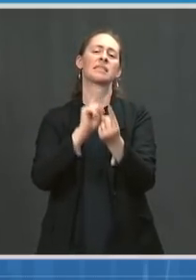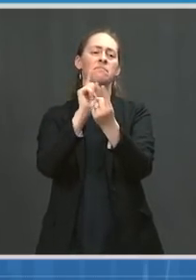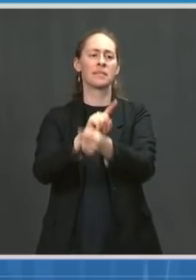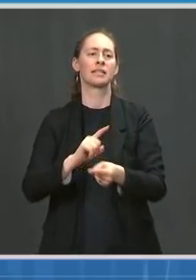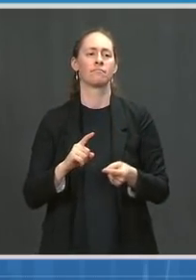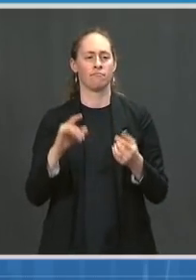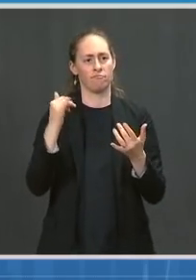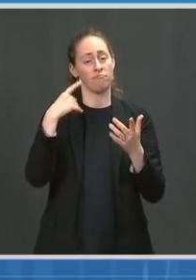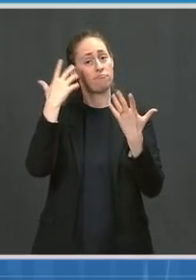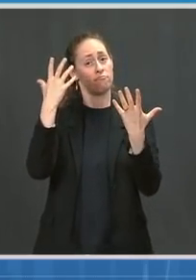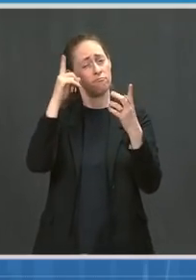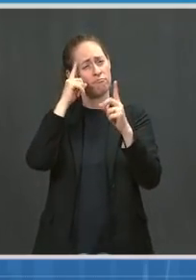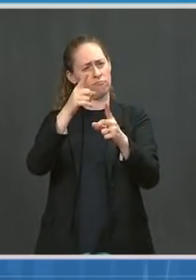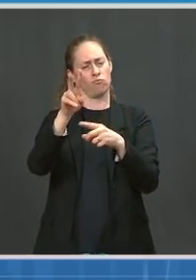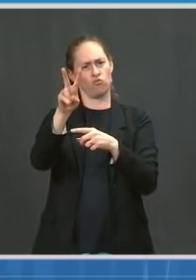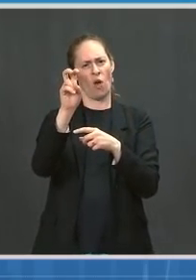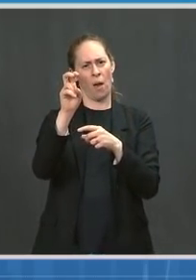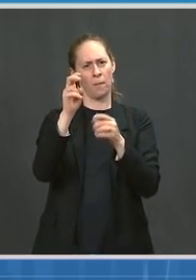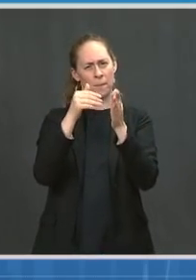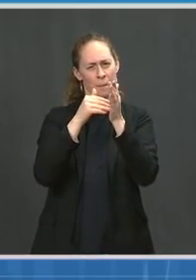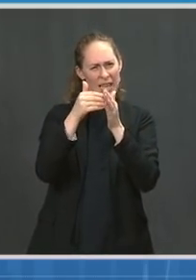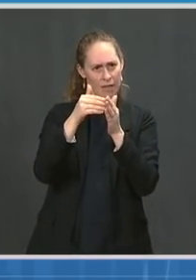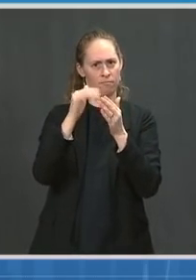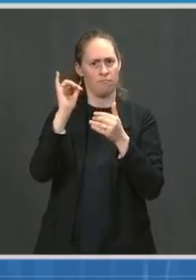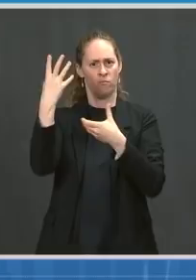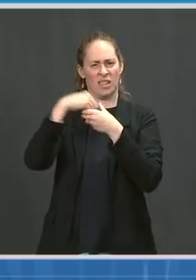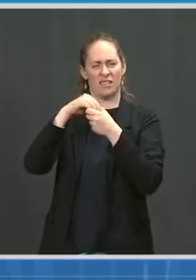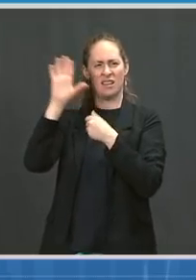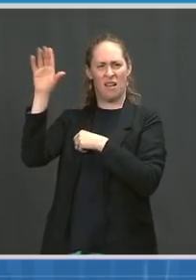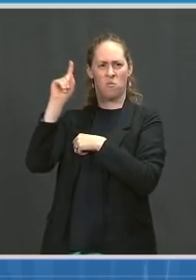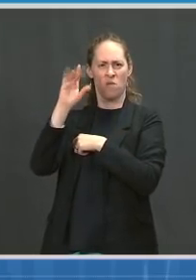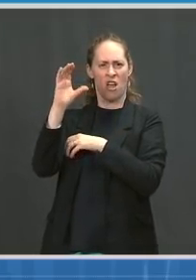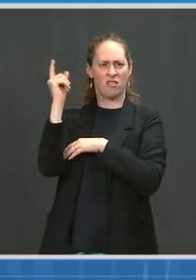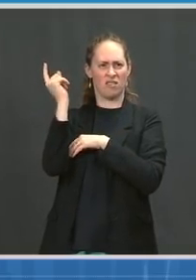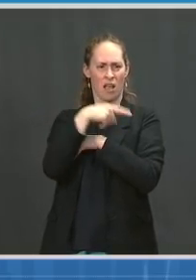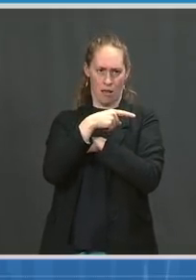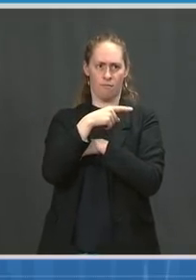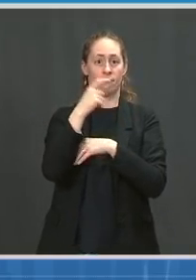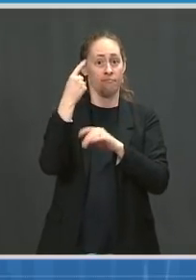by the President's 100th day, which is April 29th, and we're on track to meet or beat that goal.